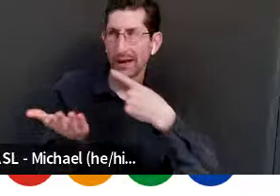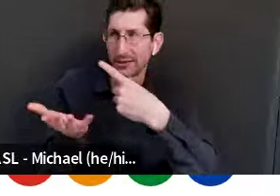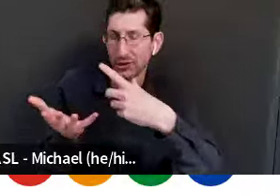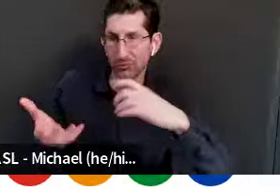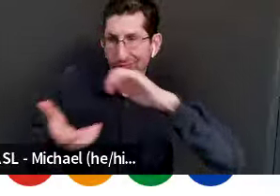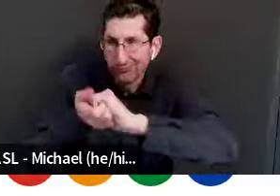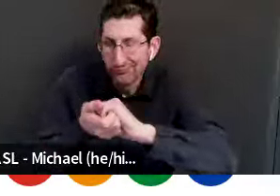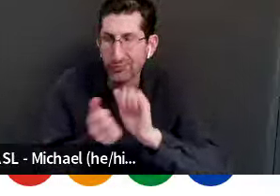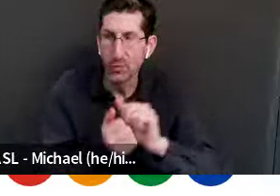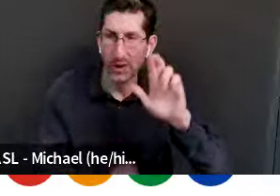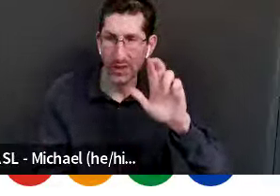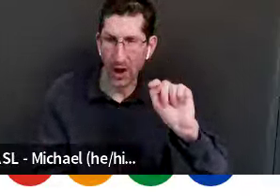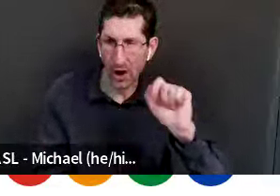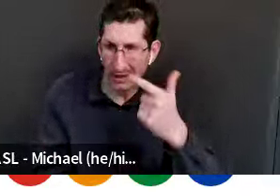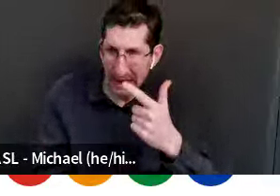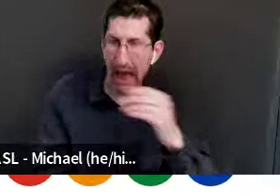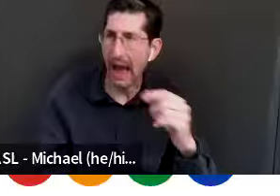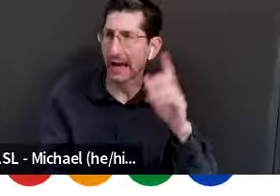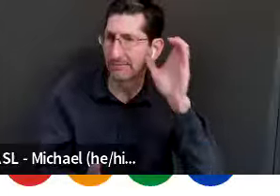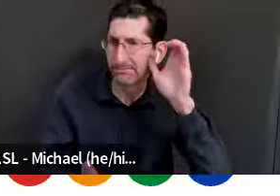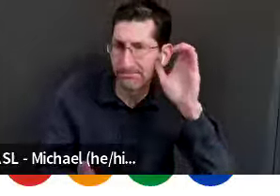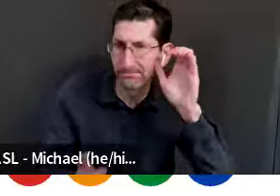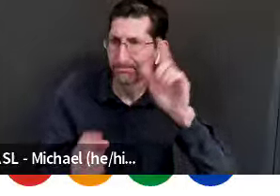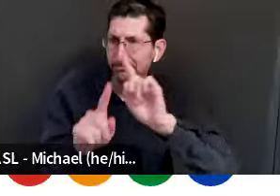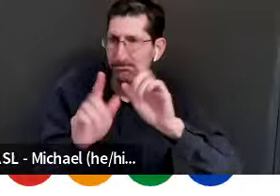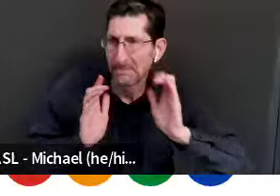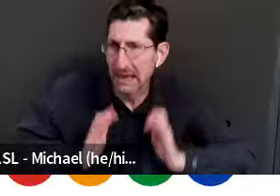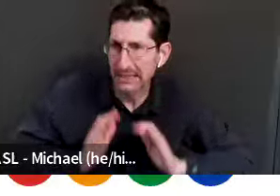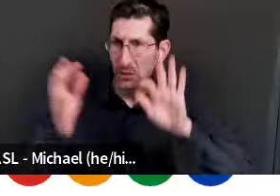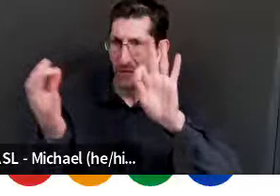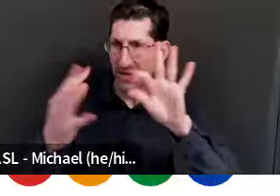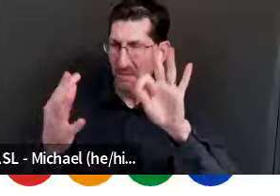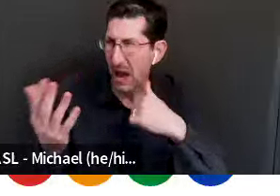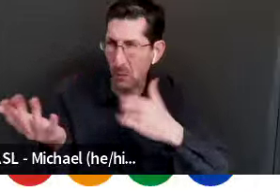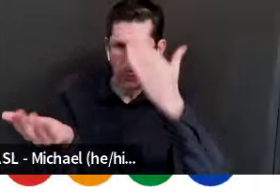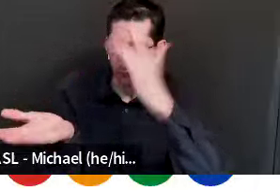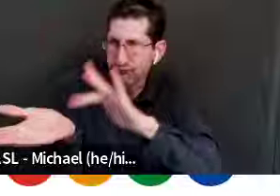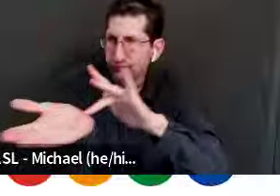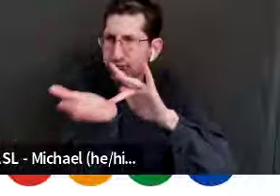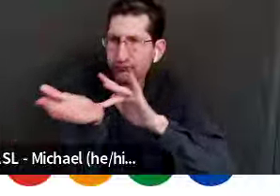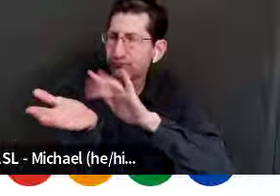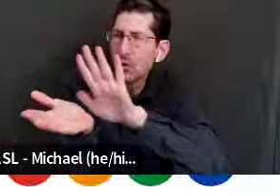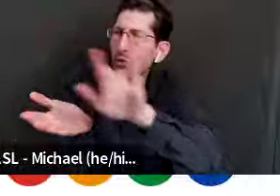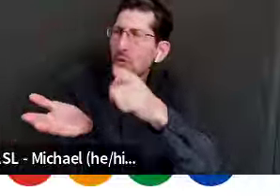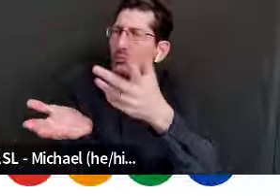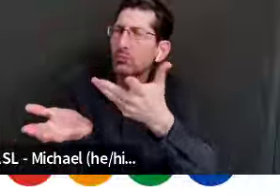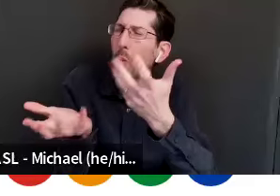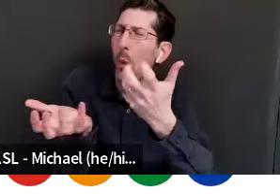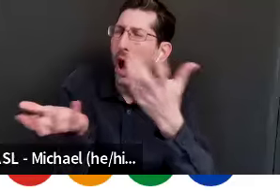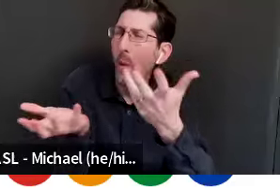FLEET IN THE UPCOMING YEARS, WE REALLY WANT TO ENGAGE WITH RTAG AND CUSTOMERS TO UNDERSTAND WHAT